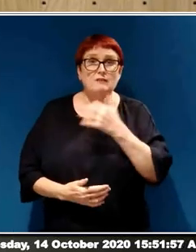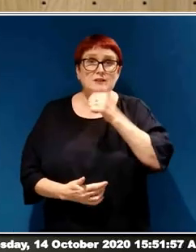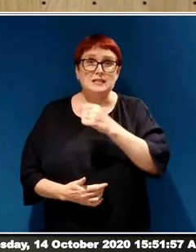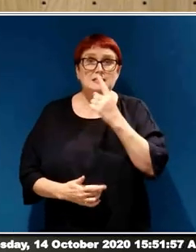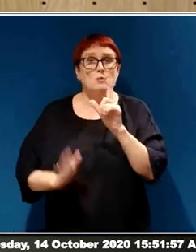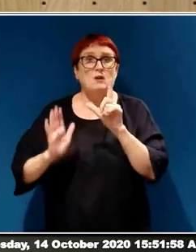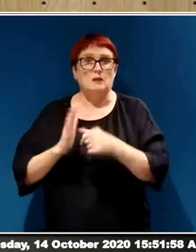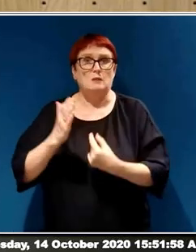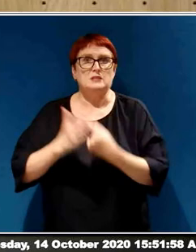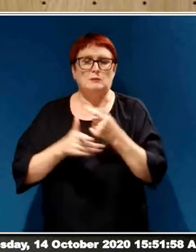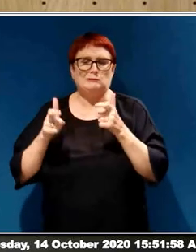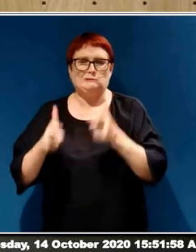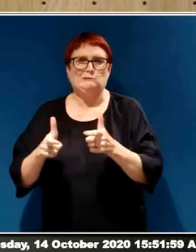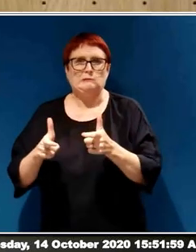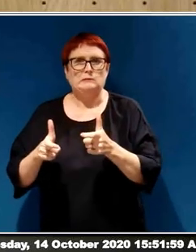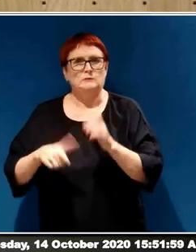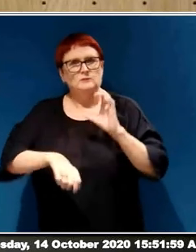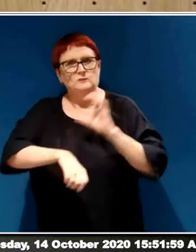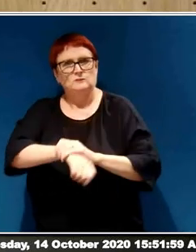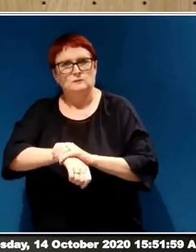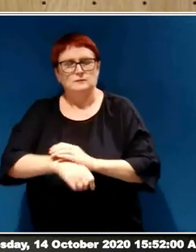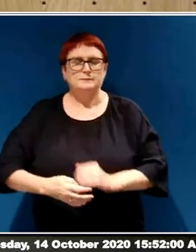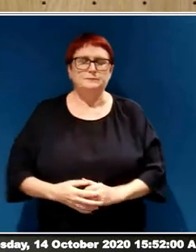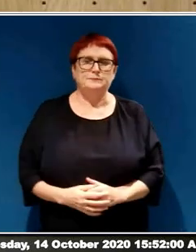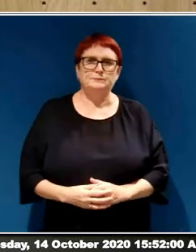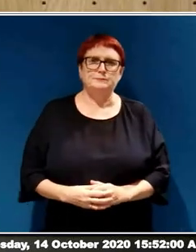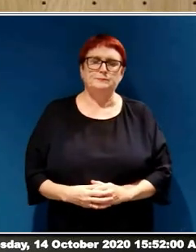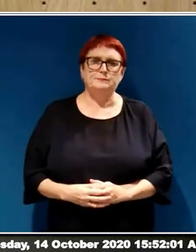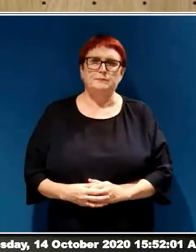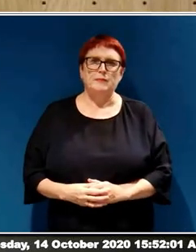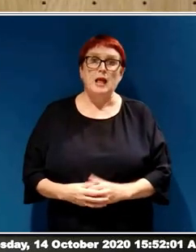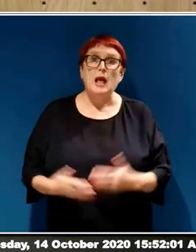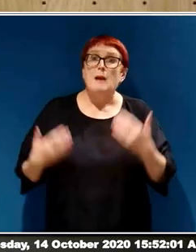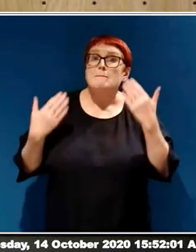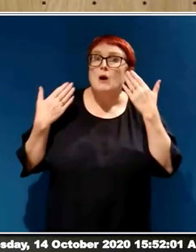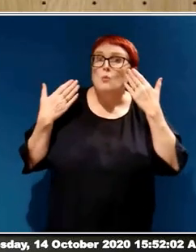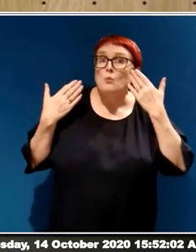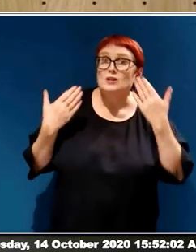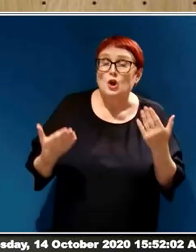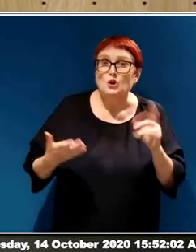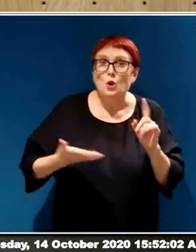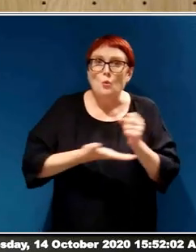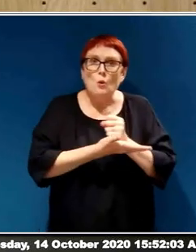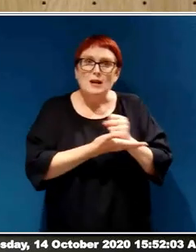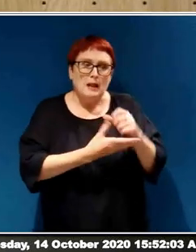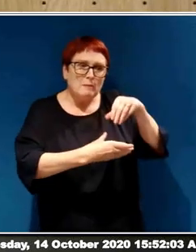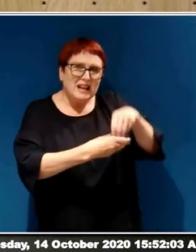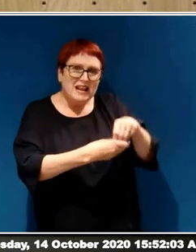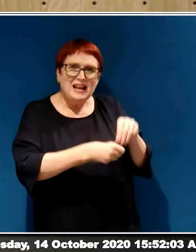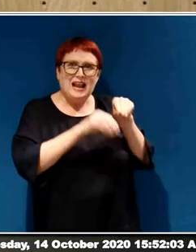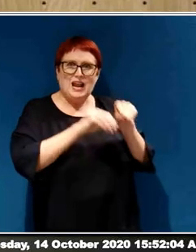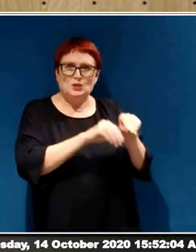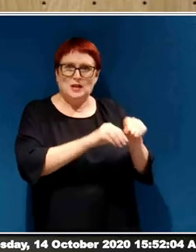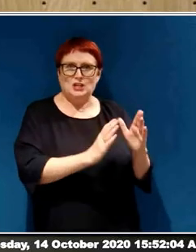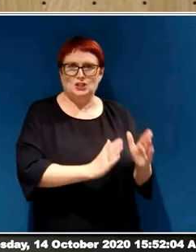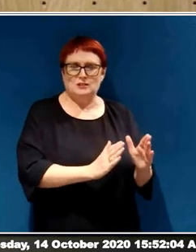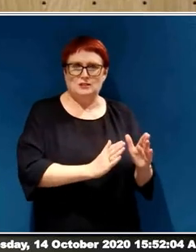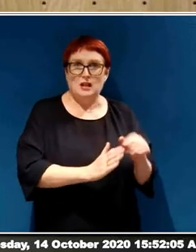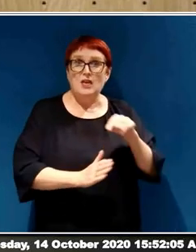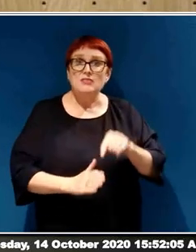But what we don't know is specifically the figures for education. They are the figures across all Government services.